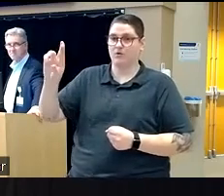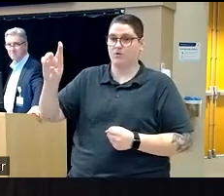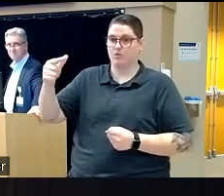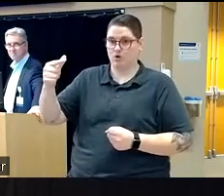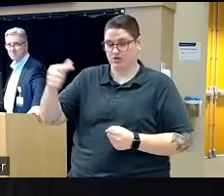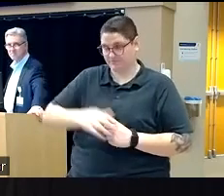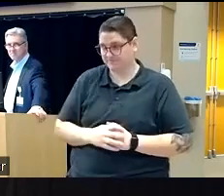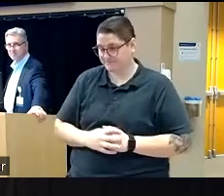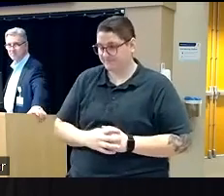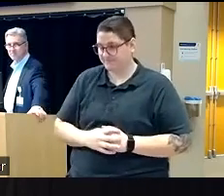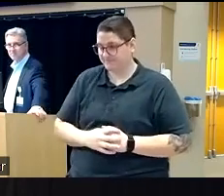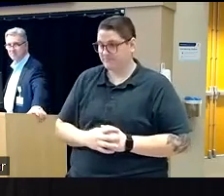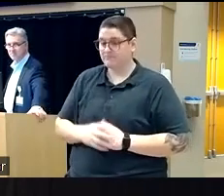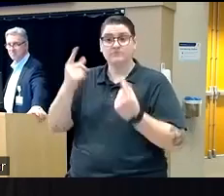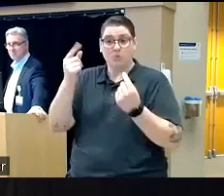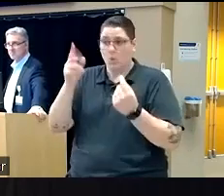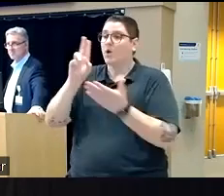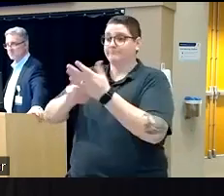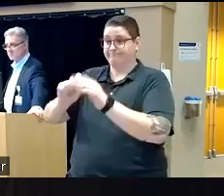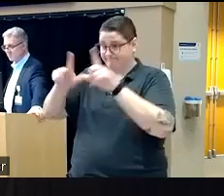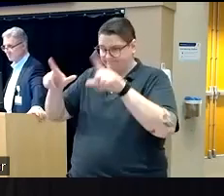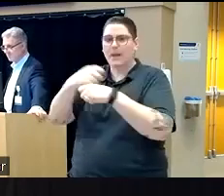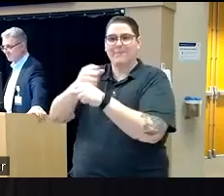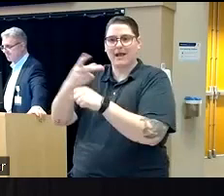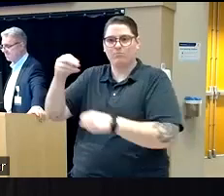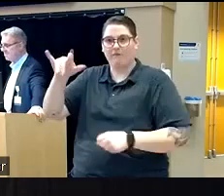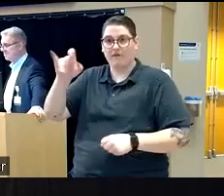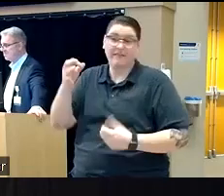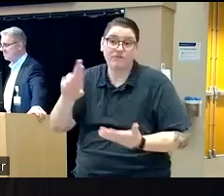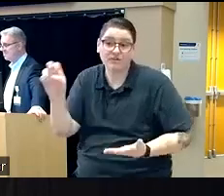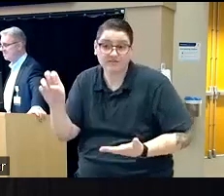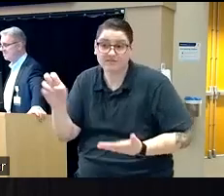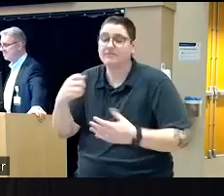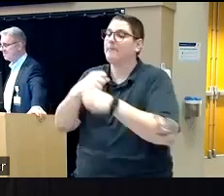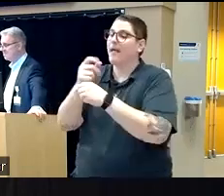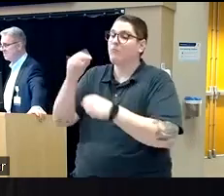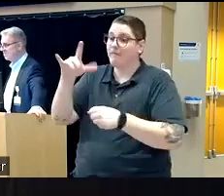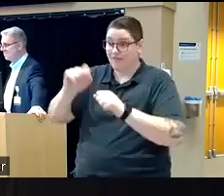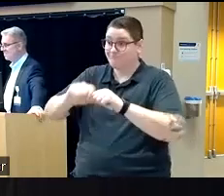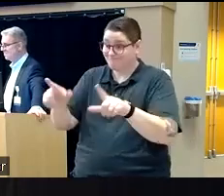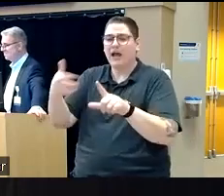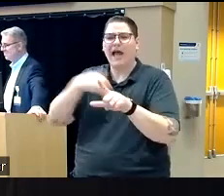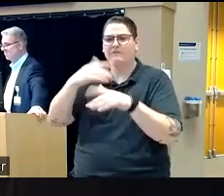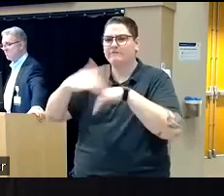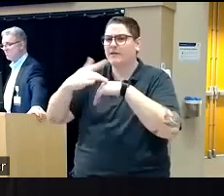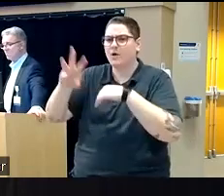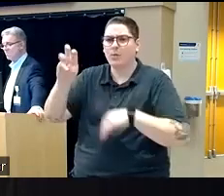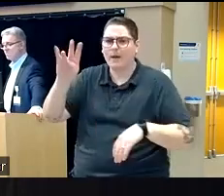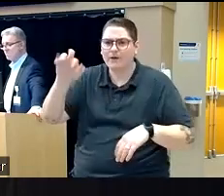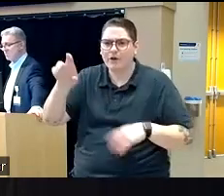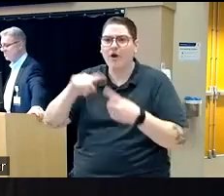you create a profile but it is for free they do have webinars and on-demand educational